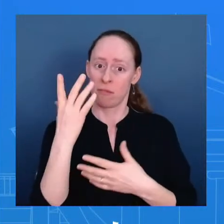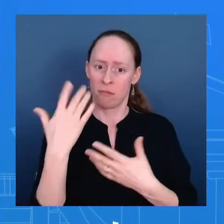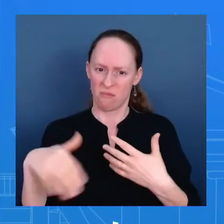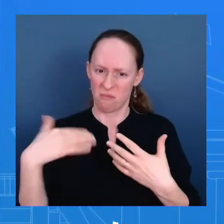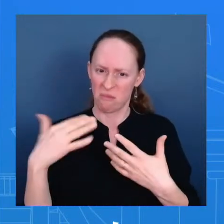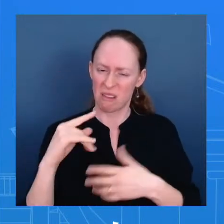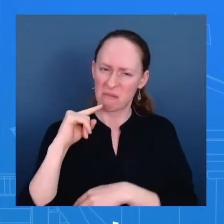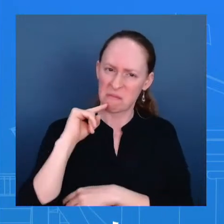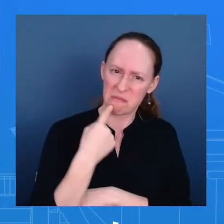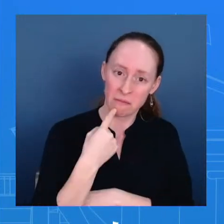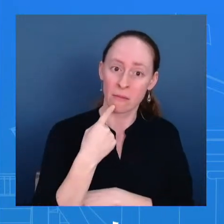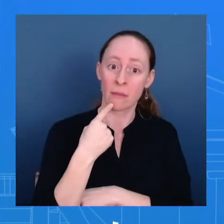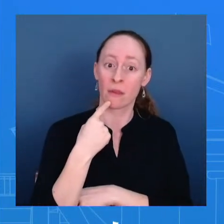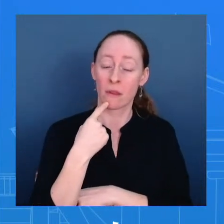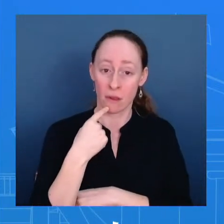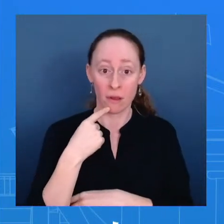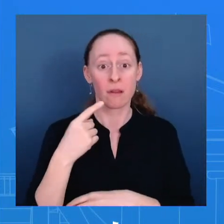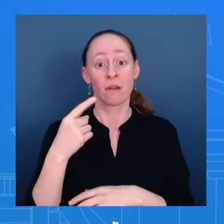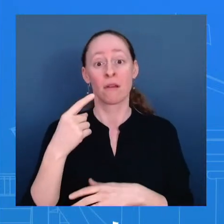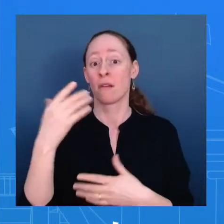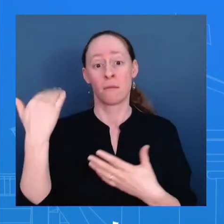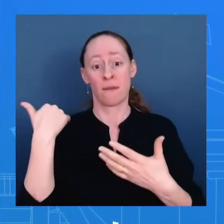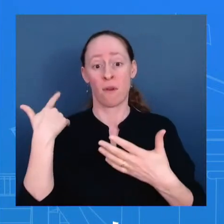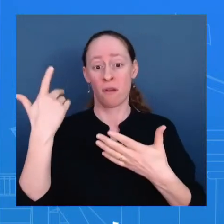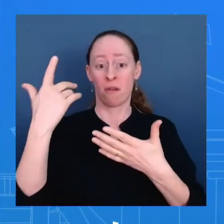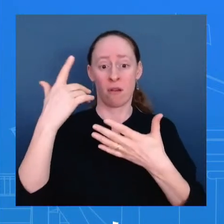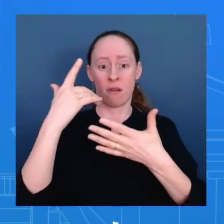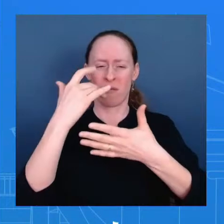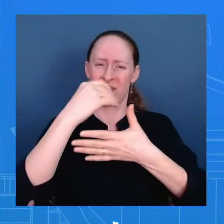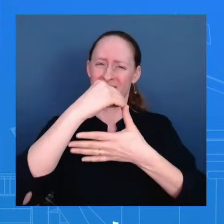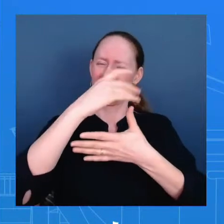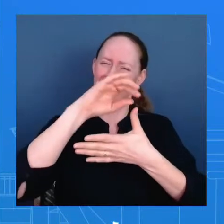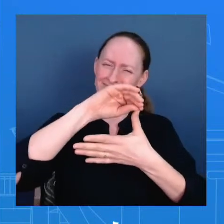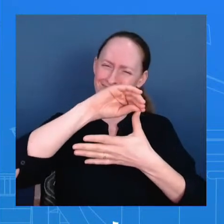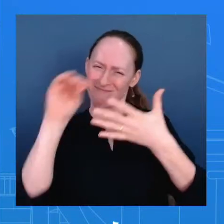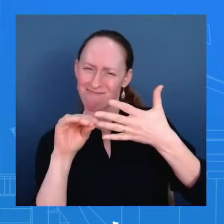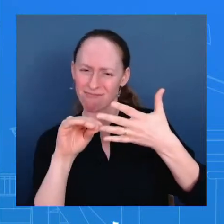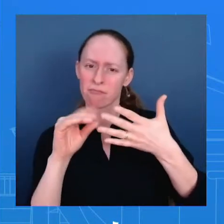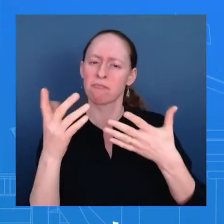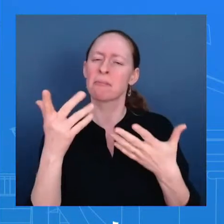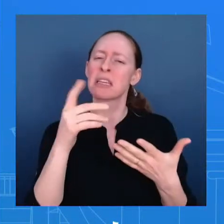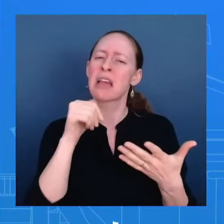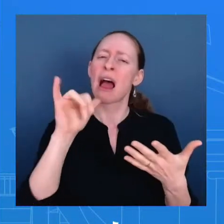to a Schedule III drug under federal law. If finalized, marina- --